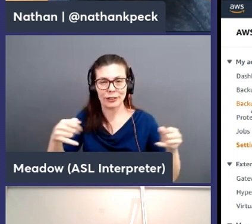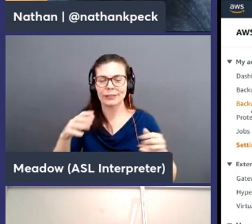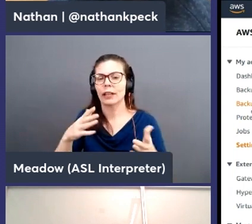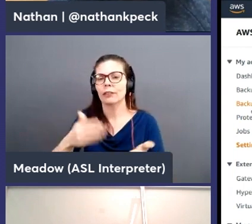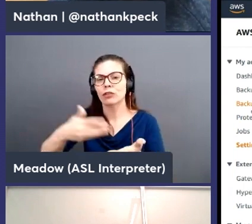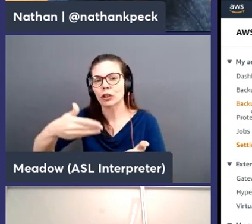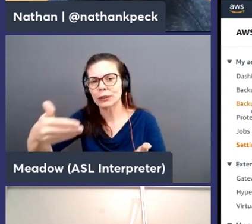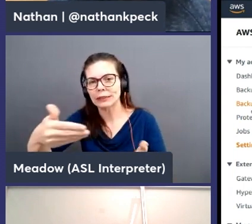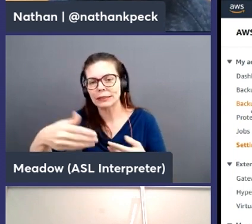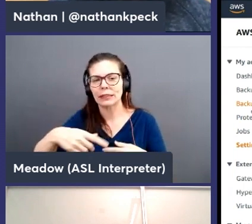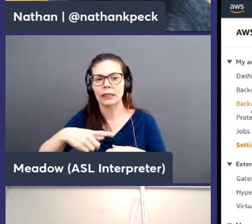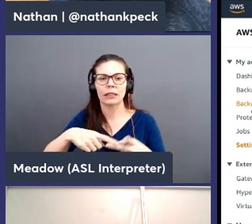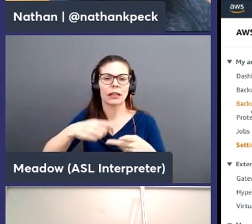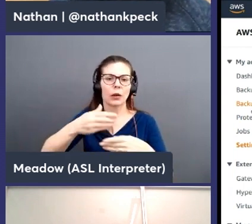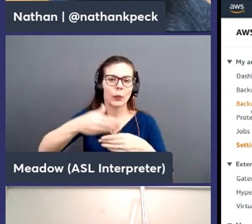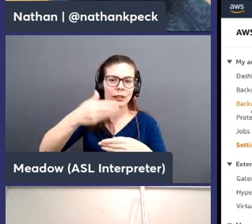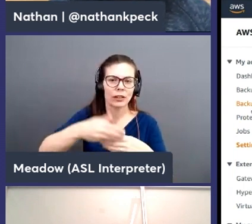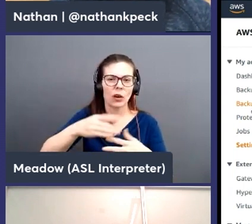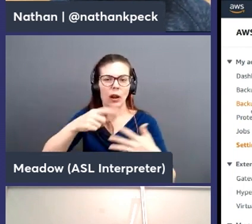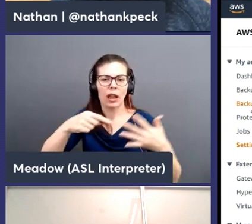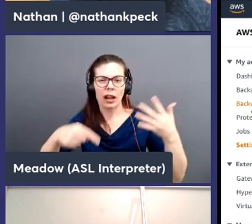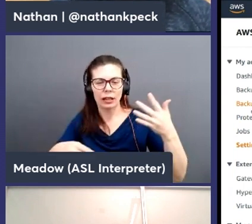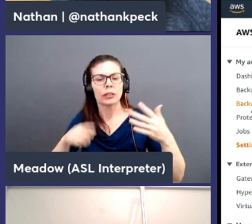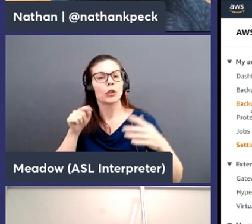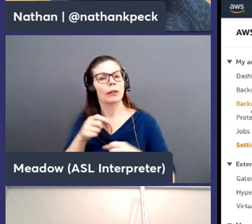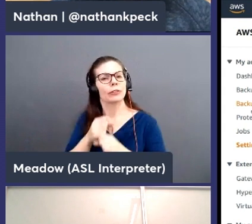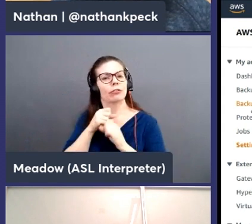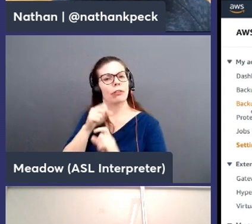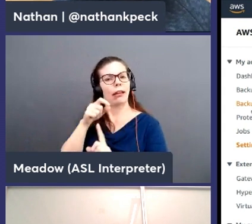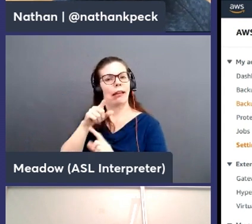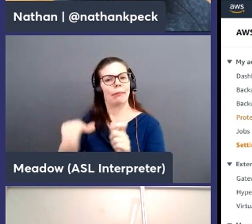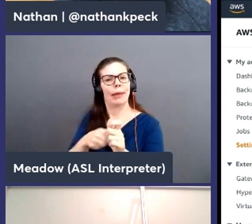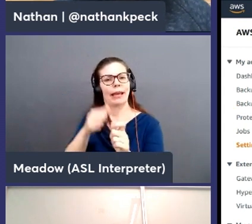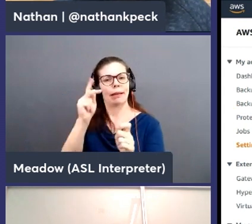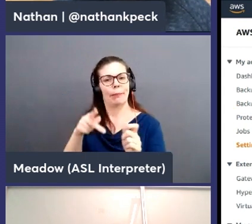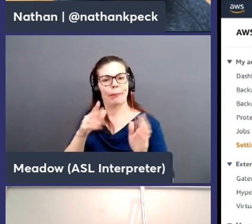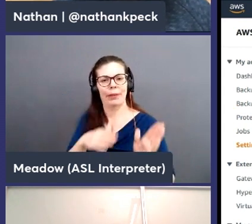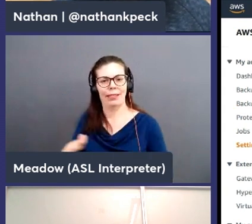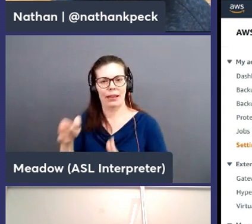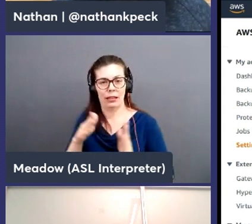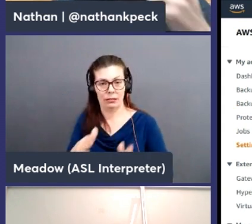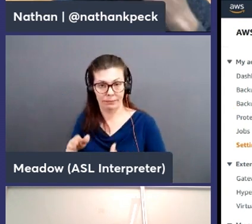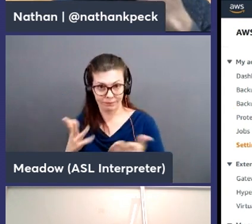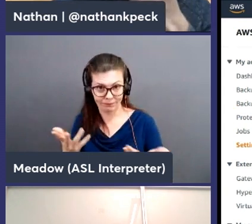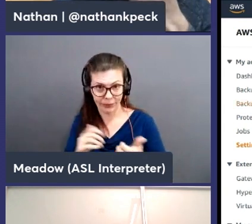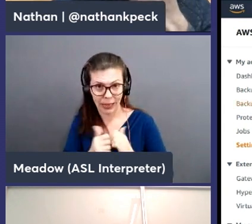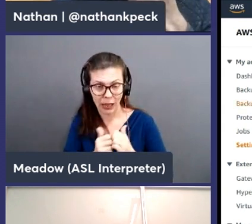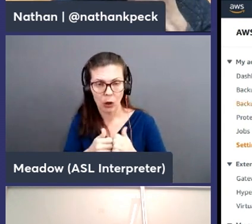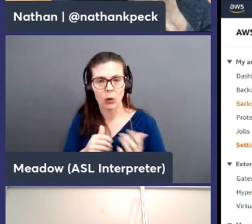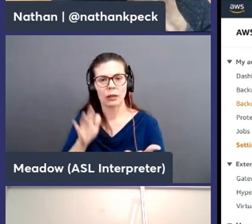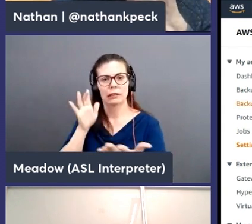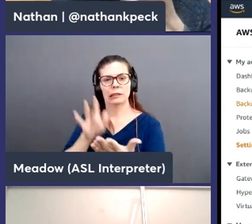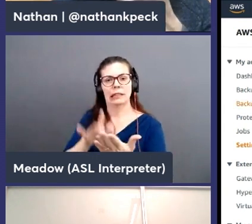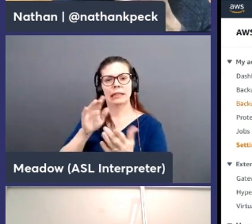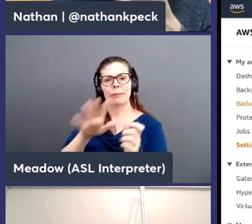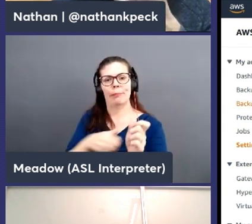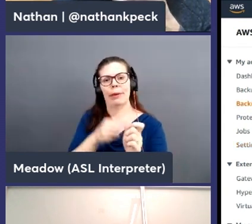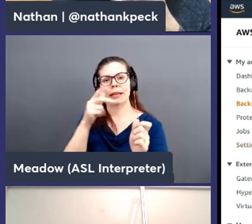backup window, et cetera, you need to create a backup plan, so to do that, you click on backup plan on the left-hand plan.